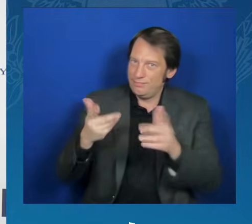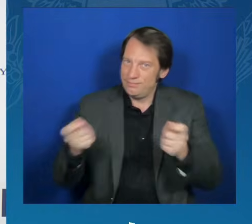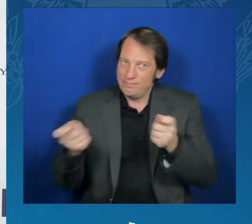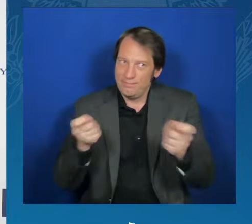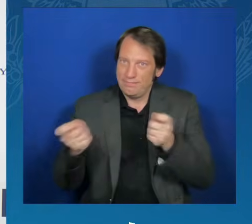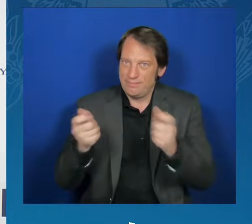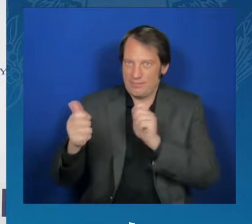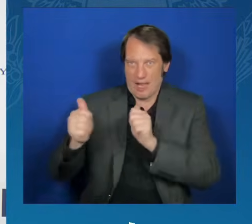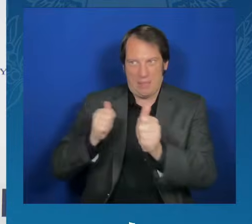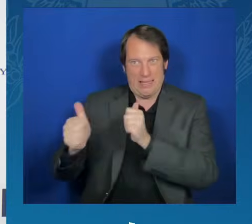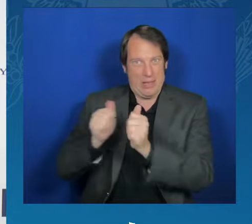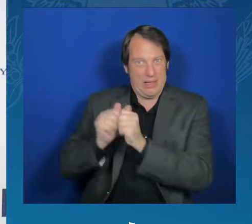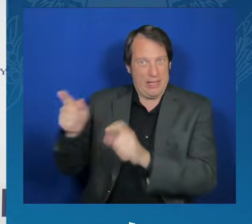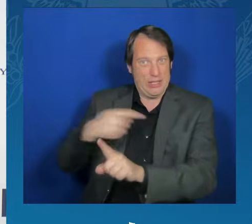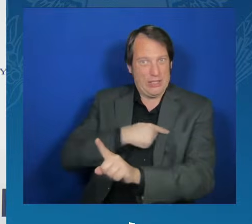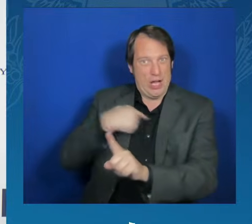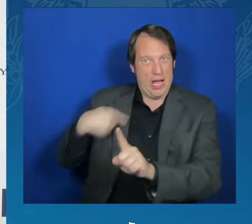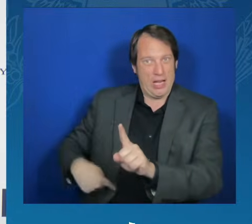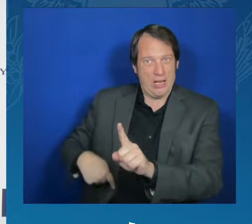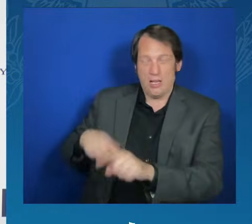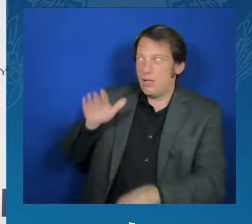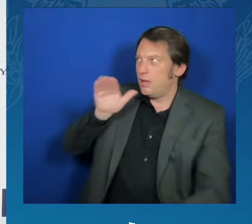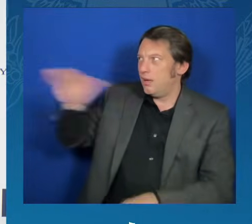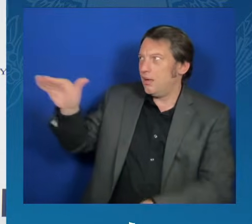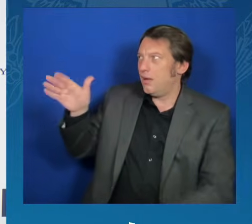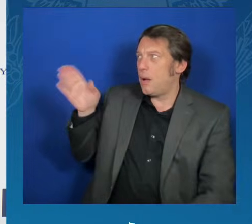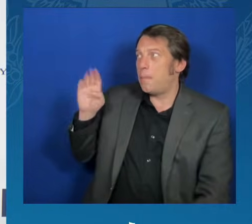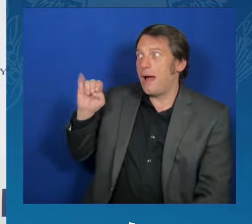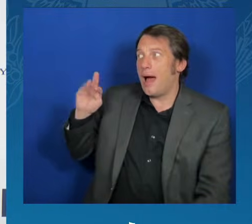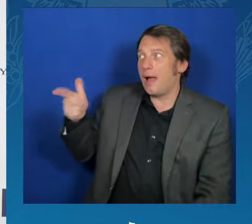In the Middle East, we are working to end the conflict